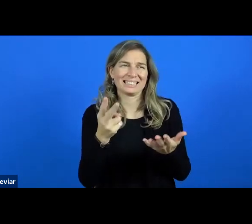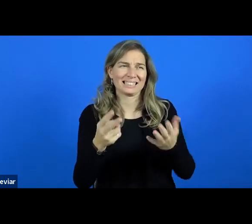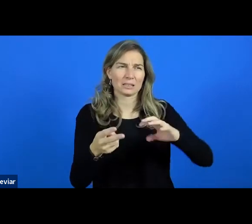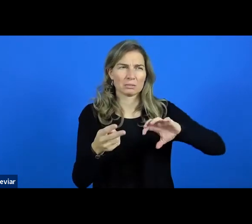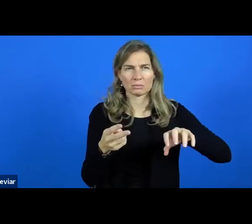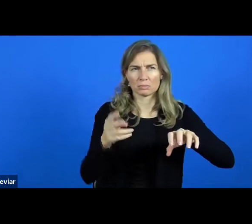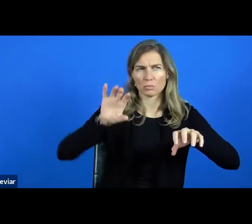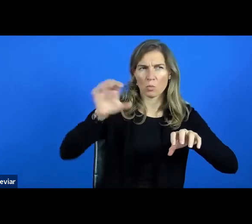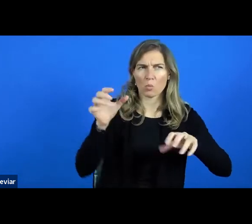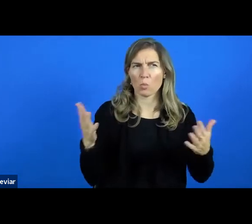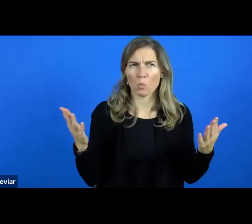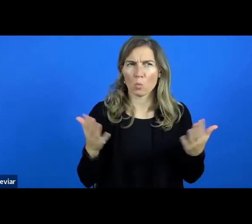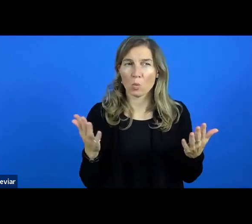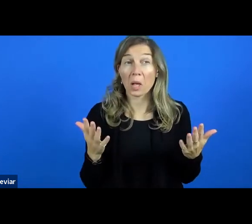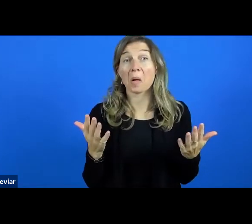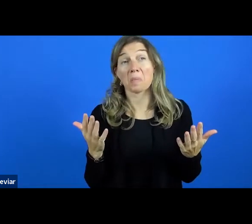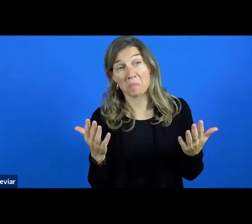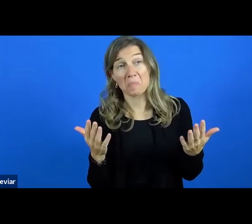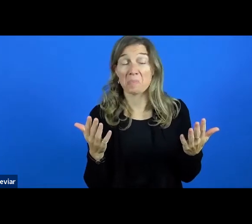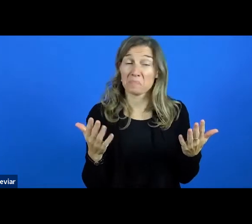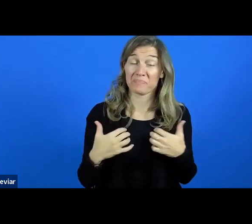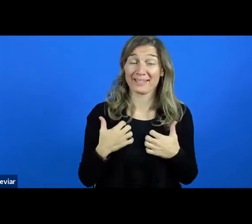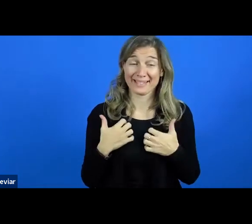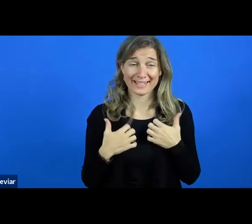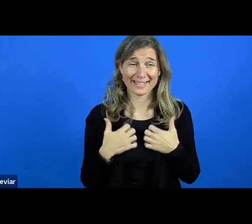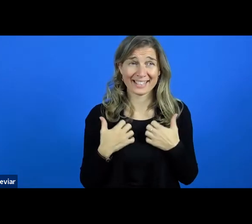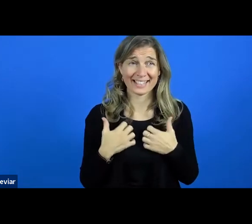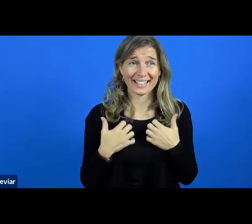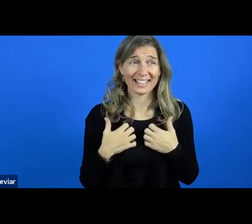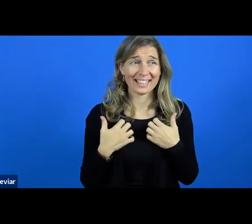Interestingly or not, we receive quite a lot from Belgium,